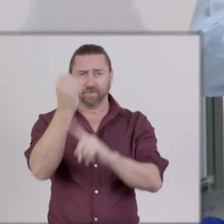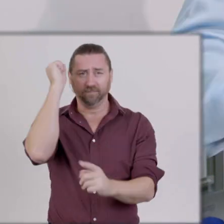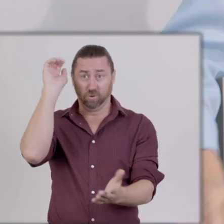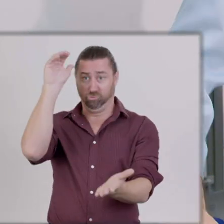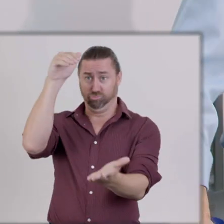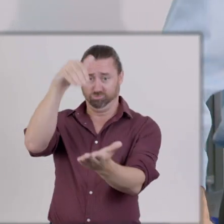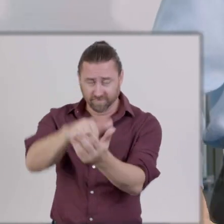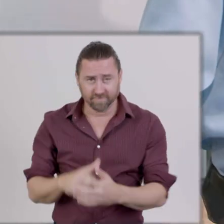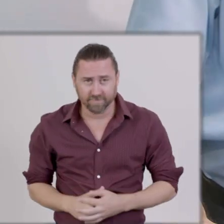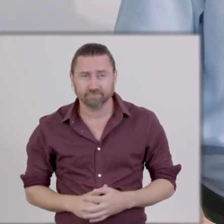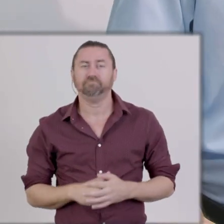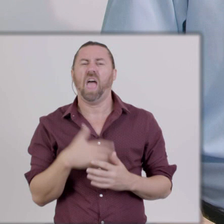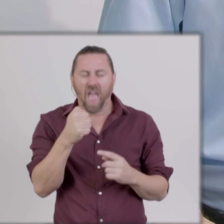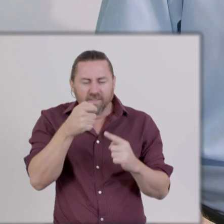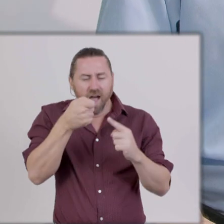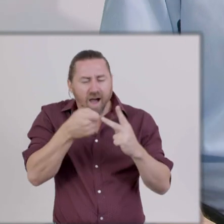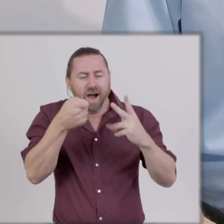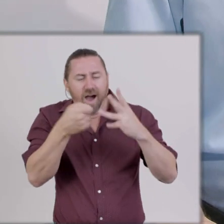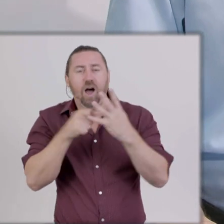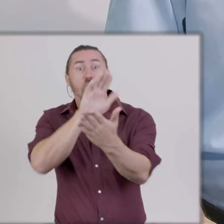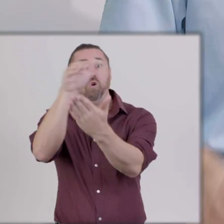Following Apollo 11, there were several more space missions to the moon.